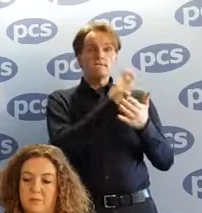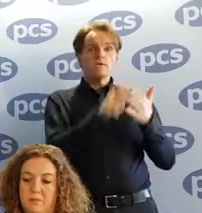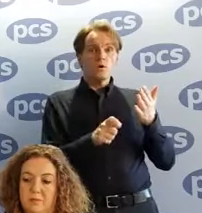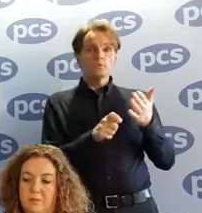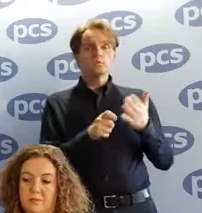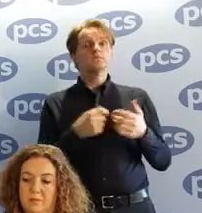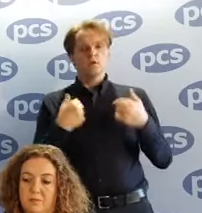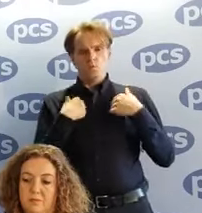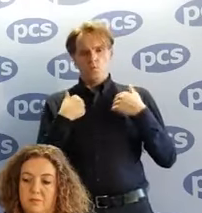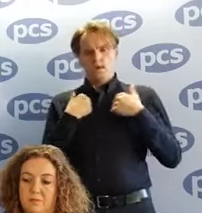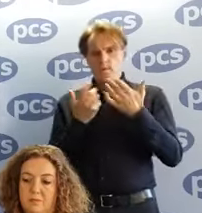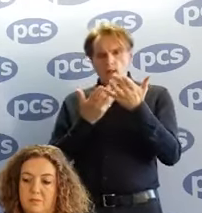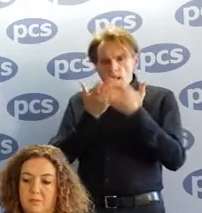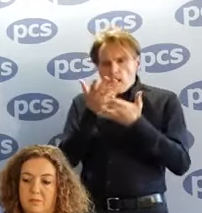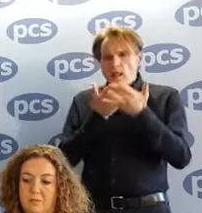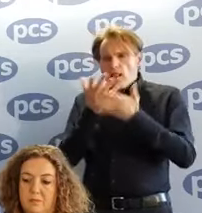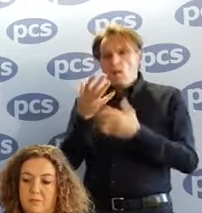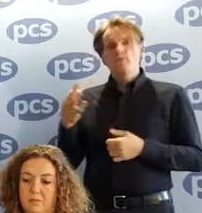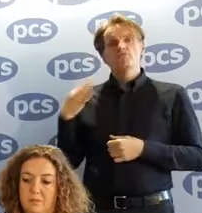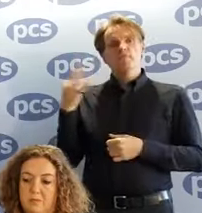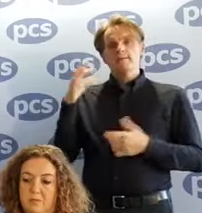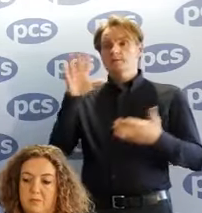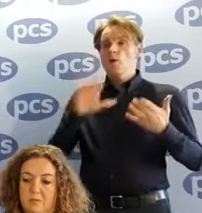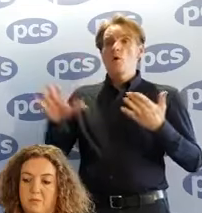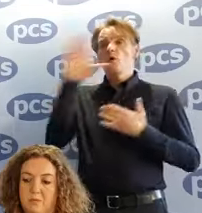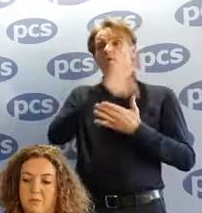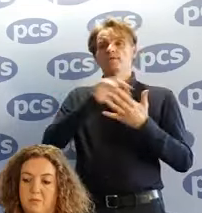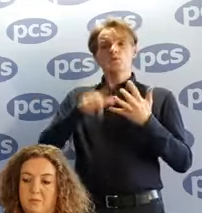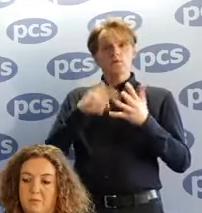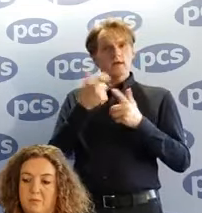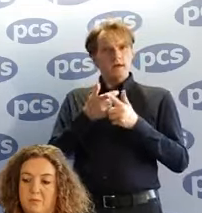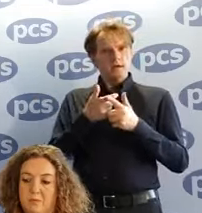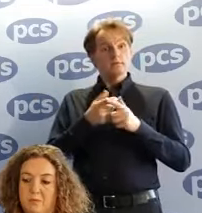throughout the country to ensure that the action that we take is not a one-day